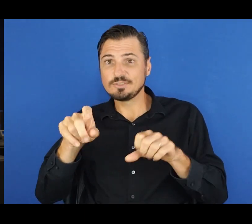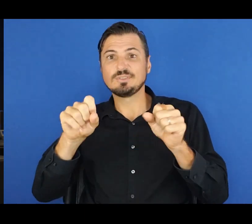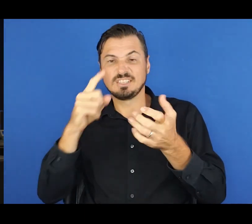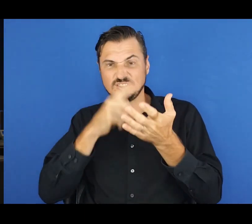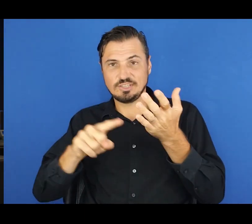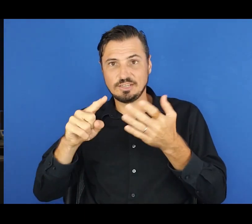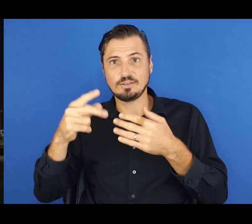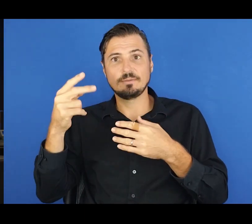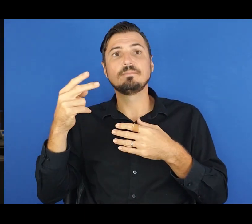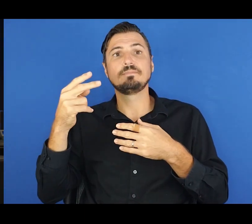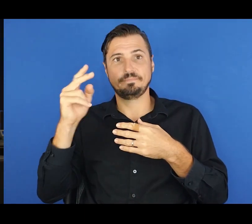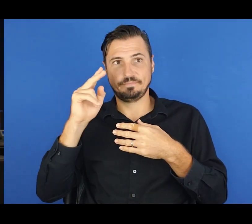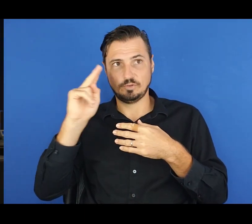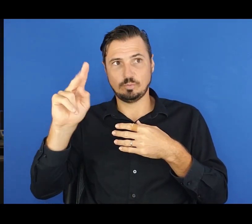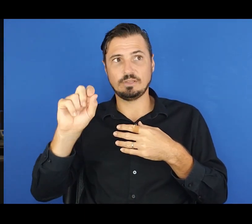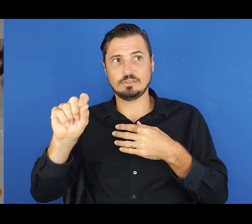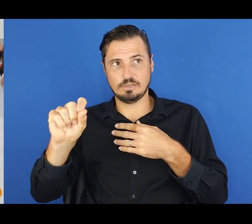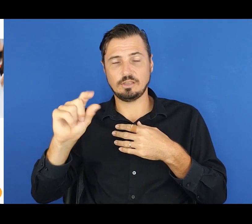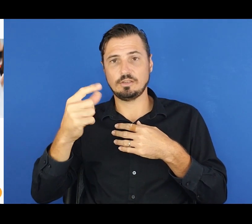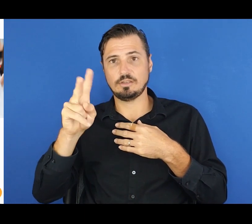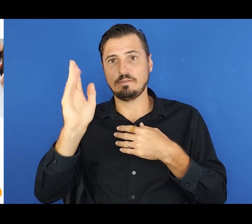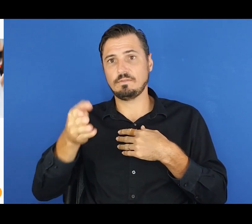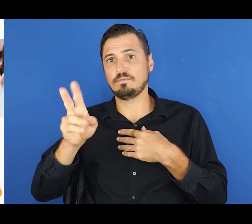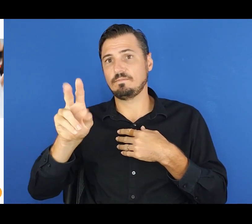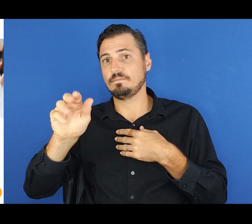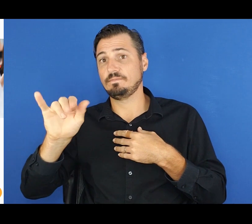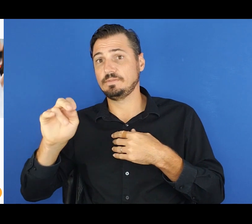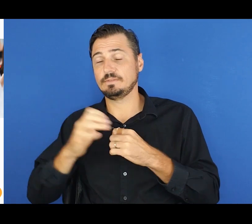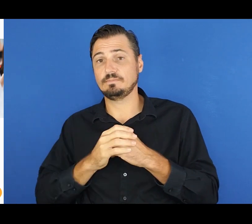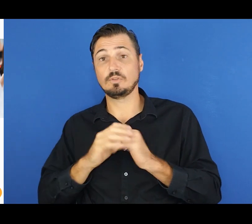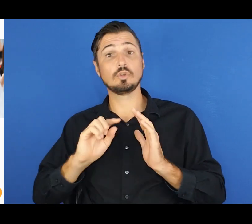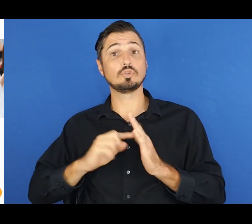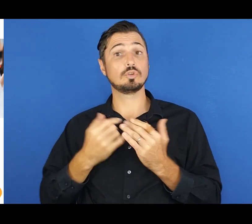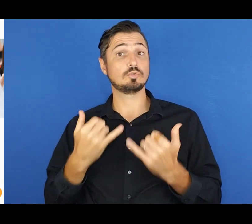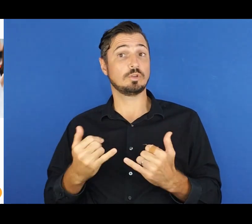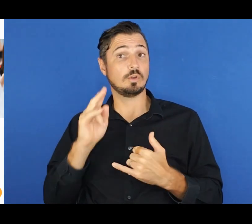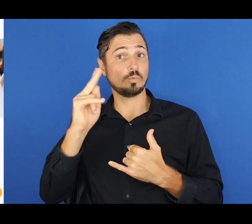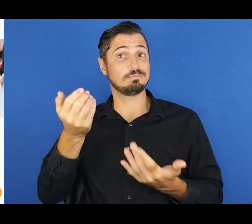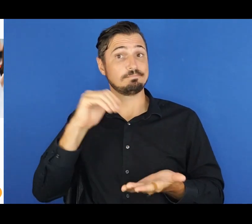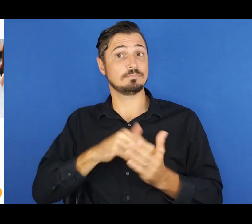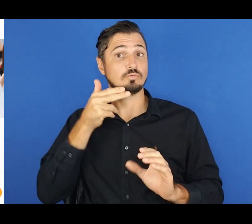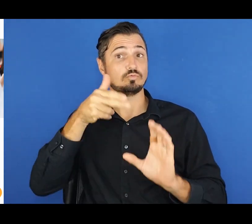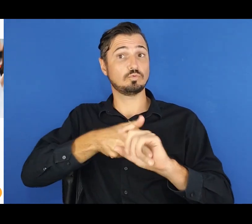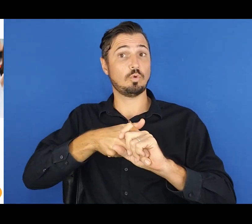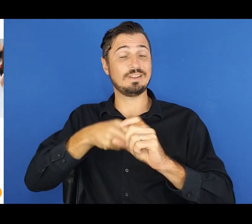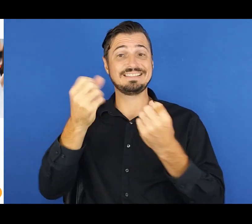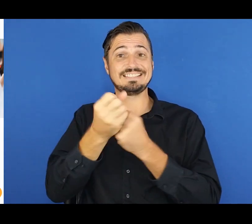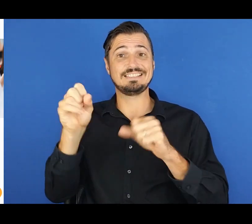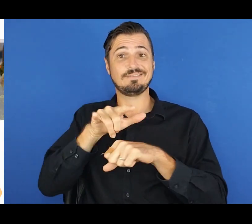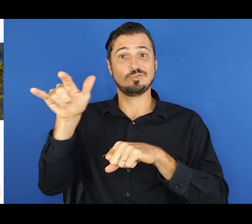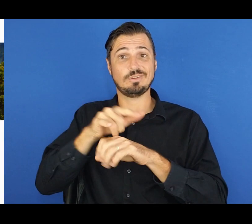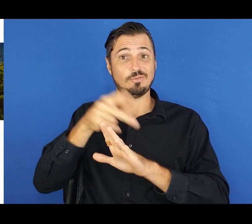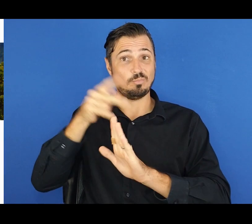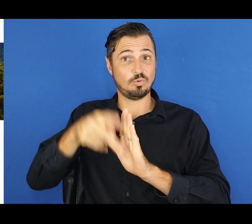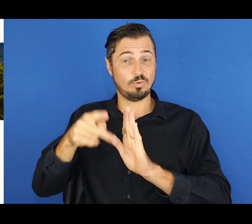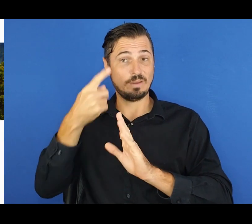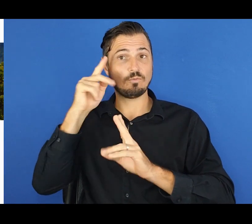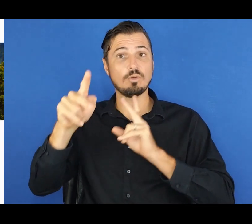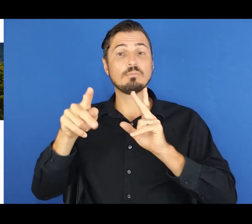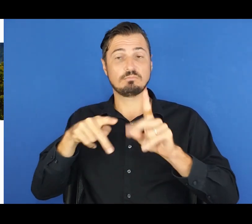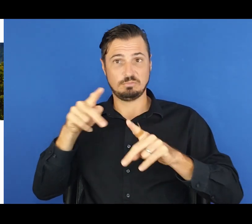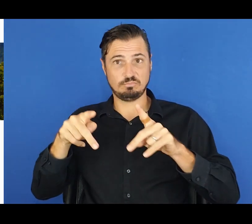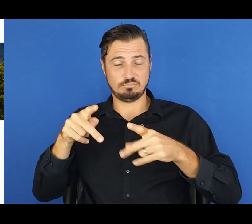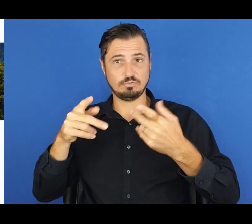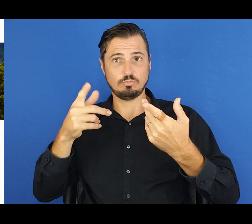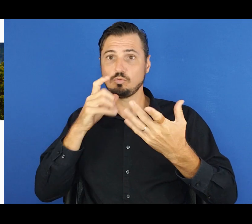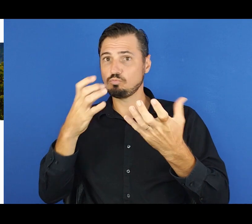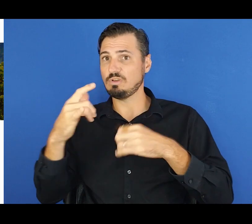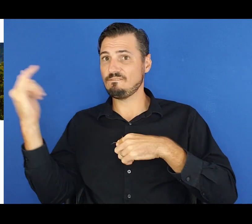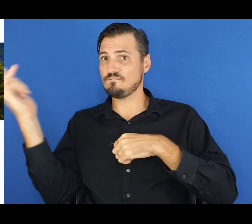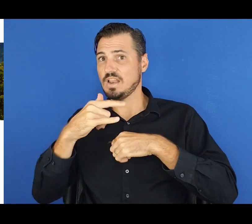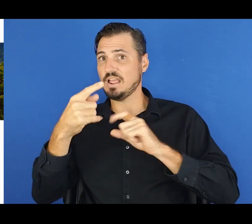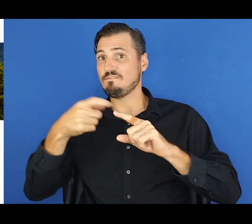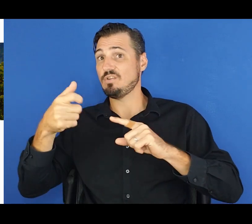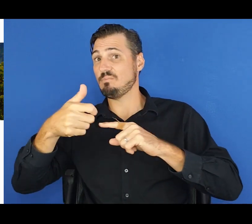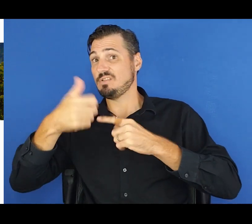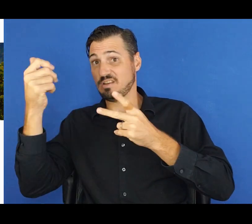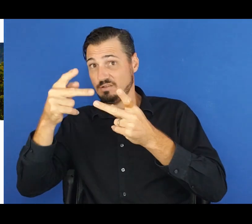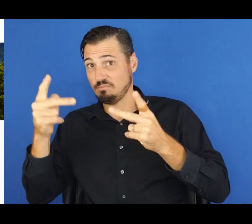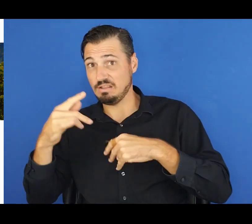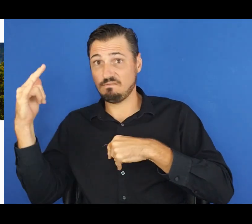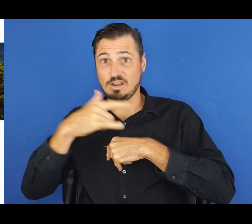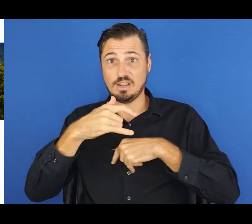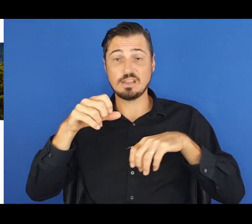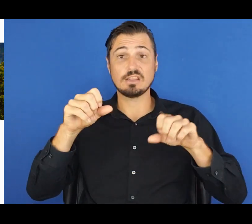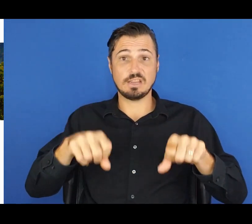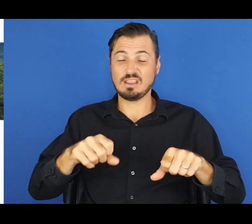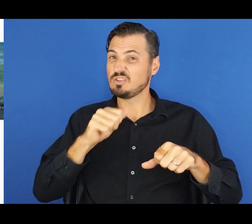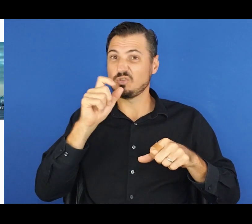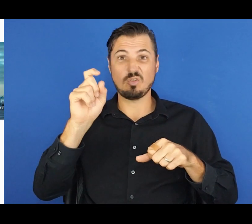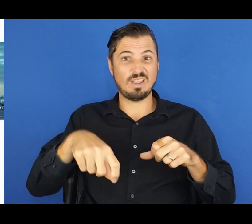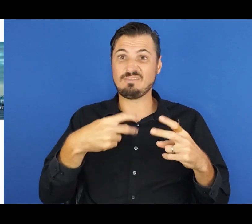Effective today, Kauai has rejoined the state’s Safe Travels program for Transpacific travelers. This means all travelers to Kaua‘i, including interisland and out-of-state travelers, can avoid the